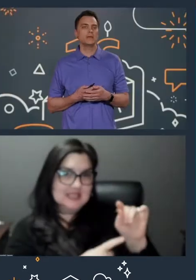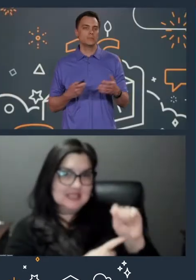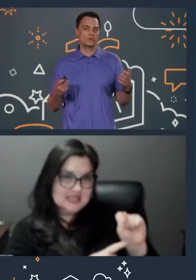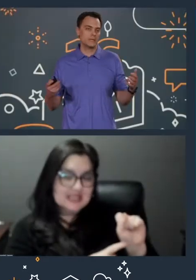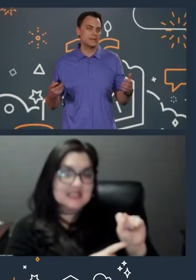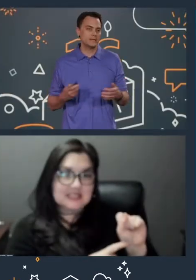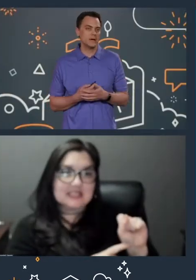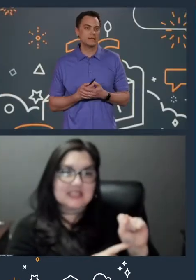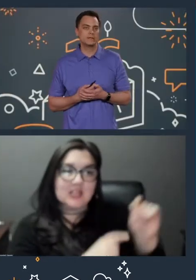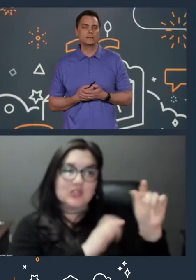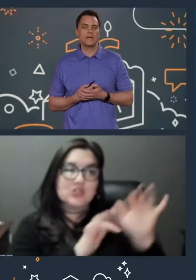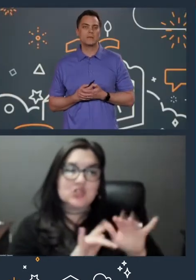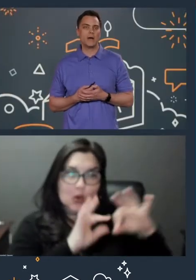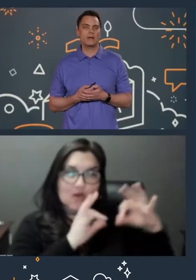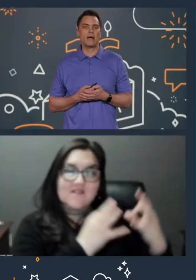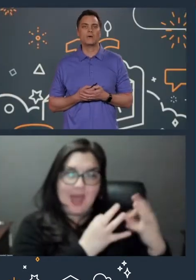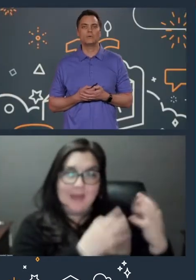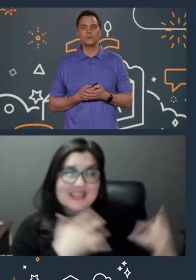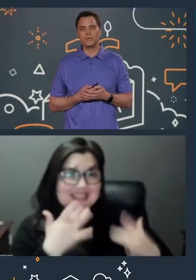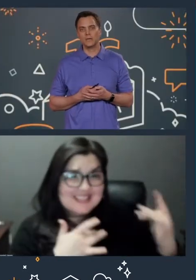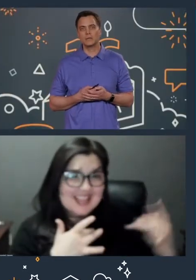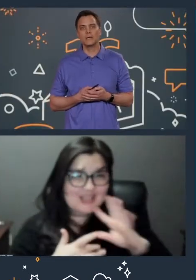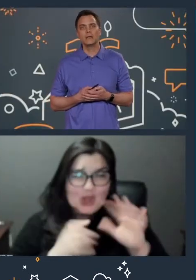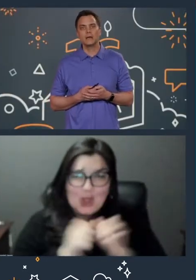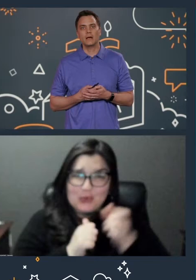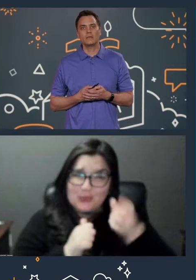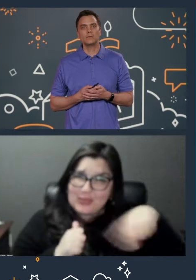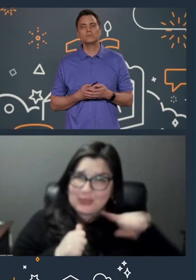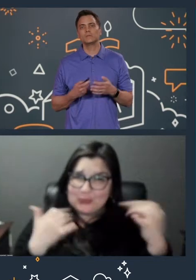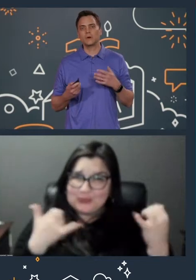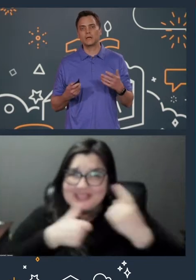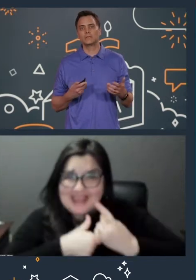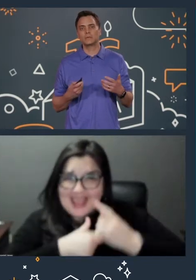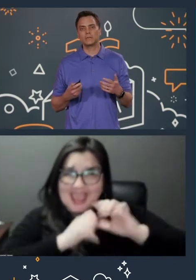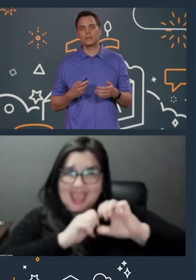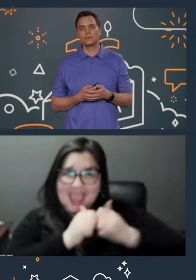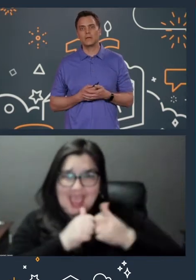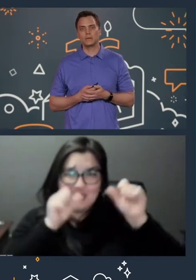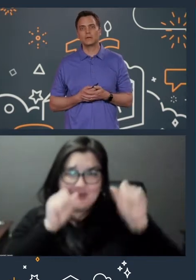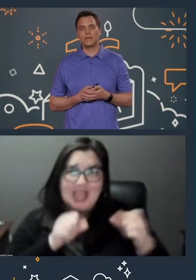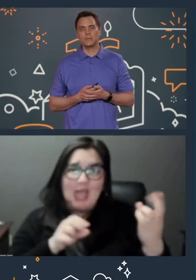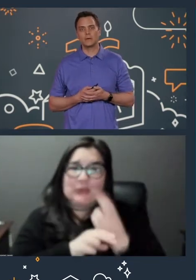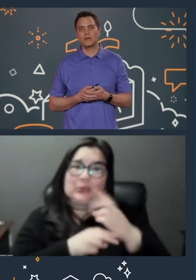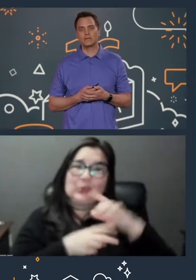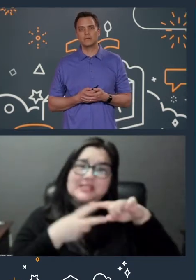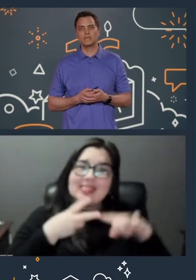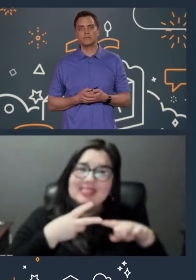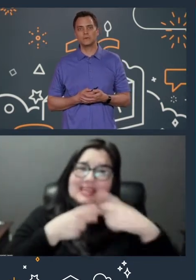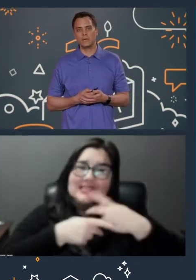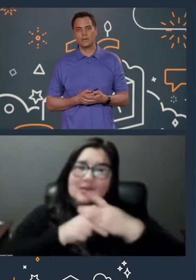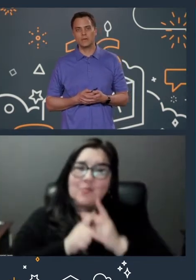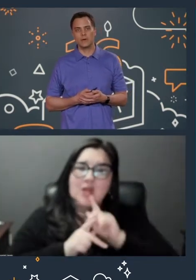and we're excited to talk to you today about how you can use these products to accelerate your data migration into AWS.